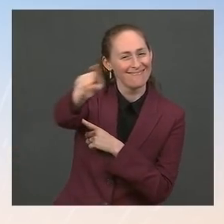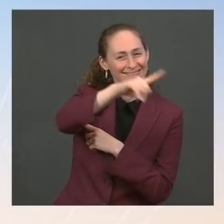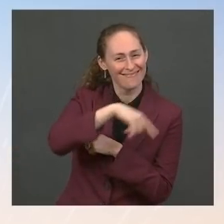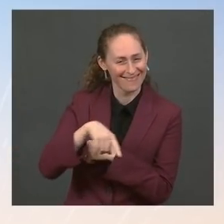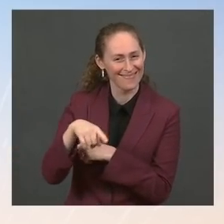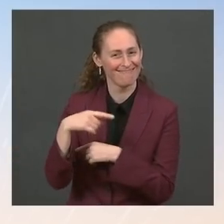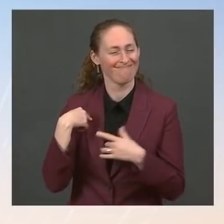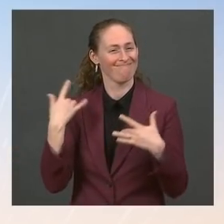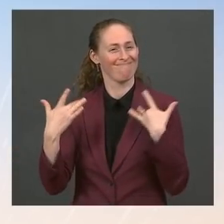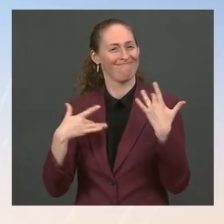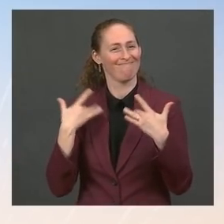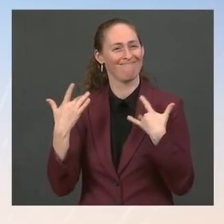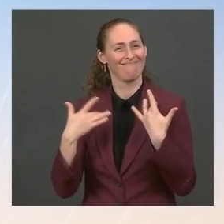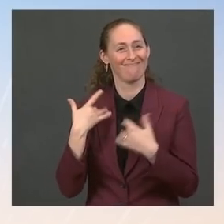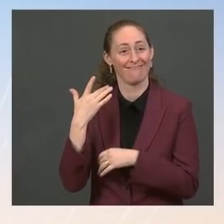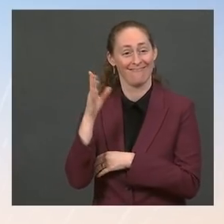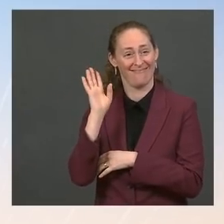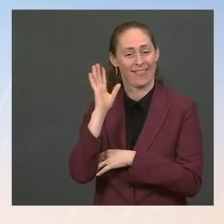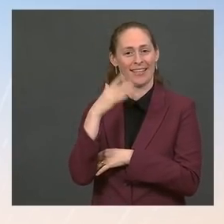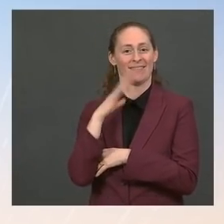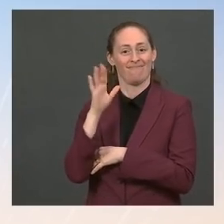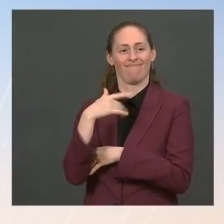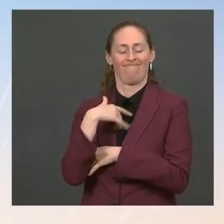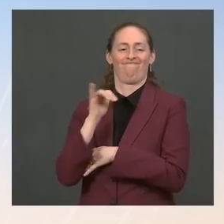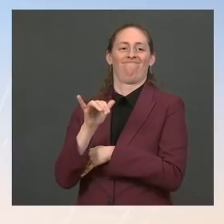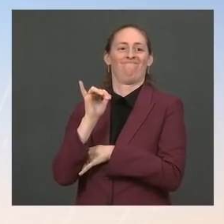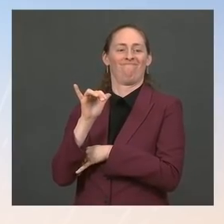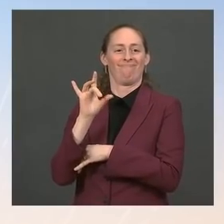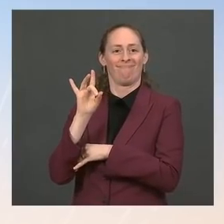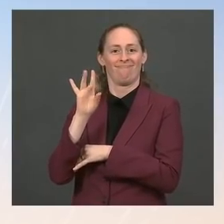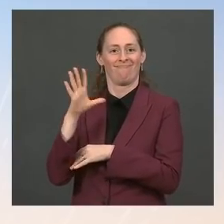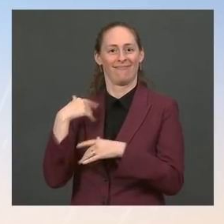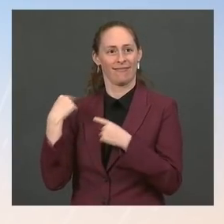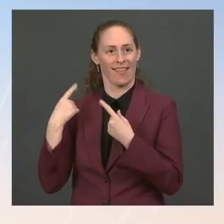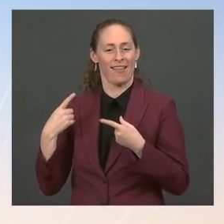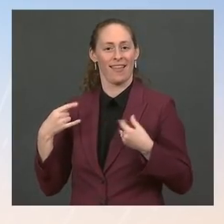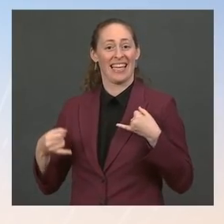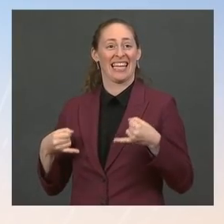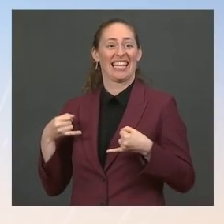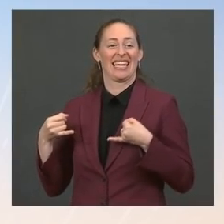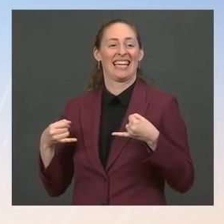which I'm sure some of the women in this room can agree with. But just to reiterate,